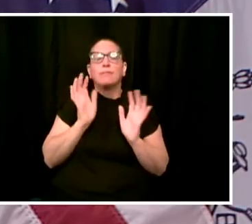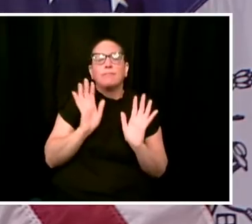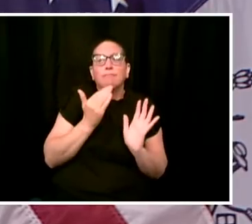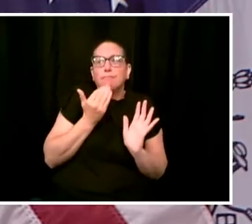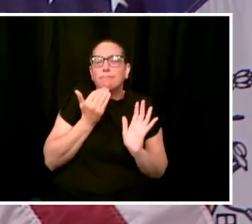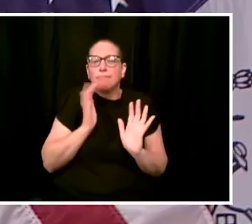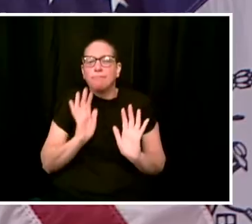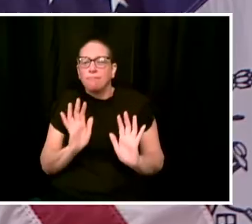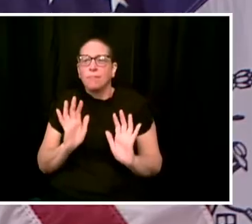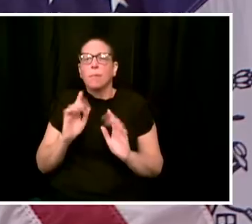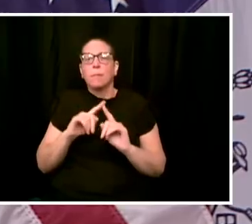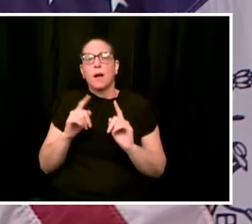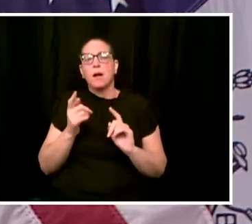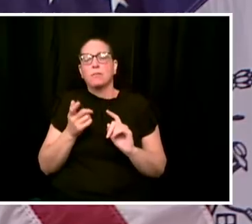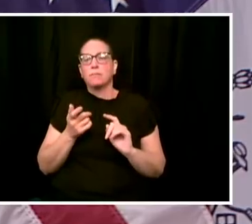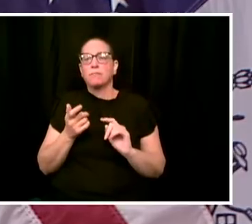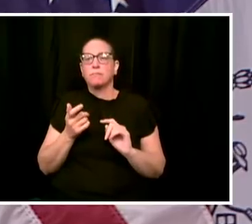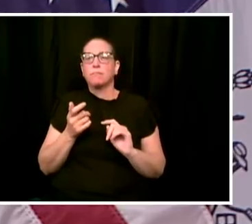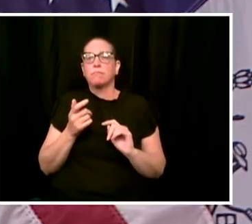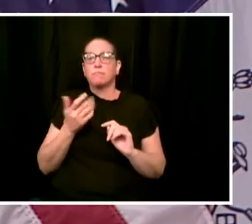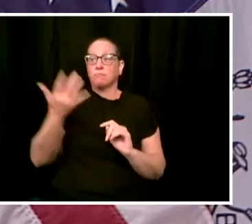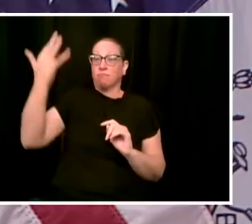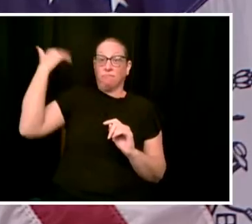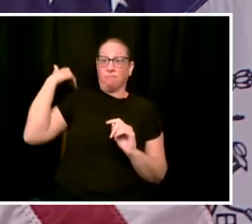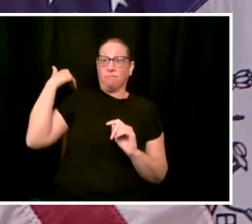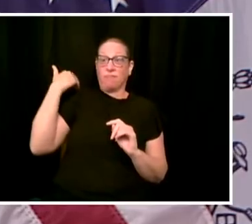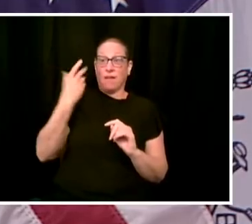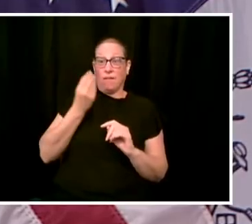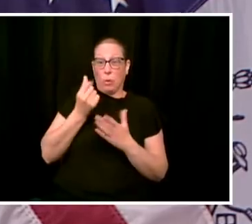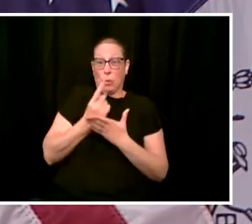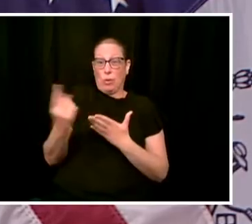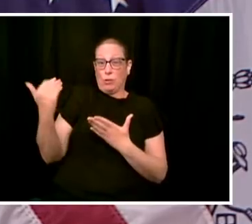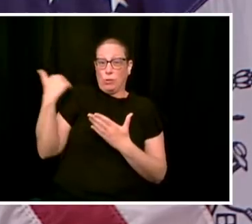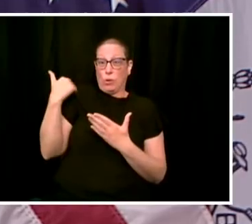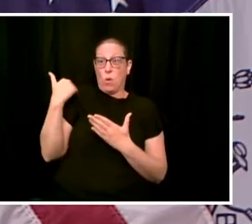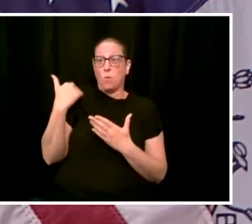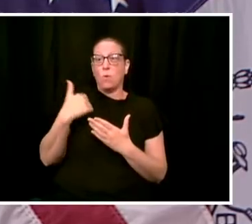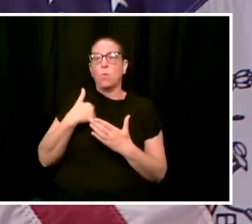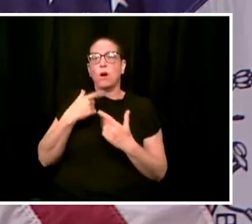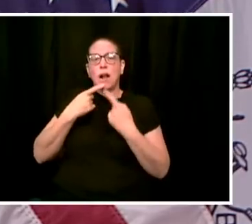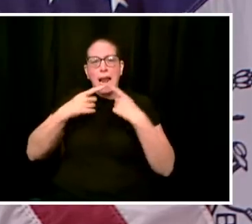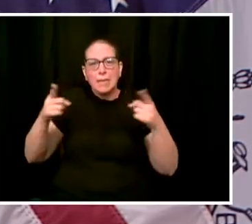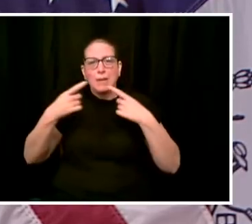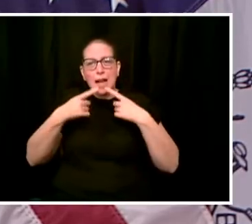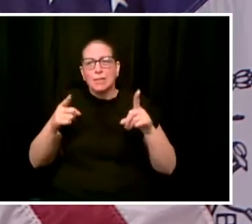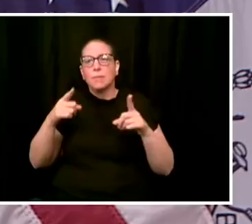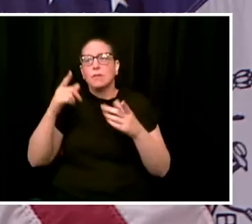TO HEAR WHAT IS GOING ONAT RHER